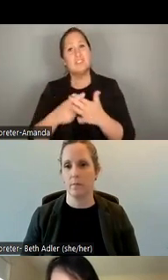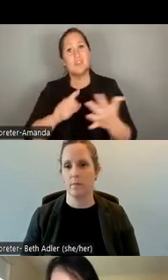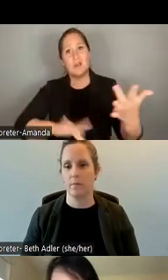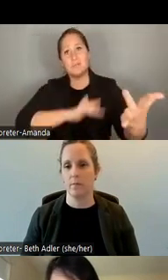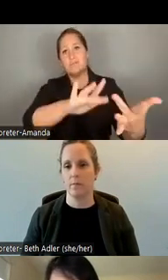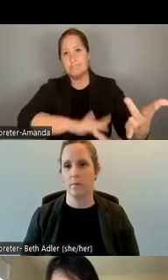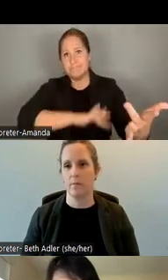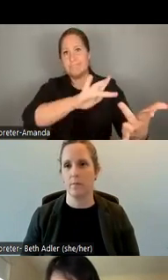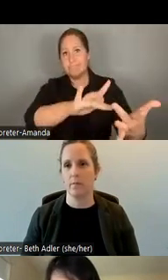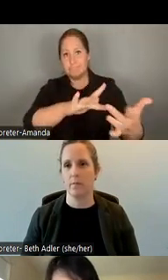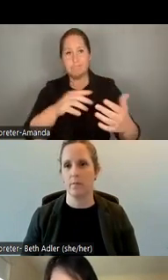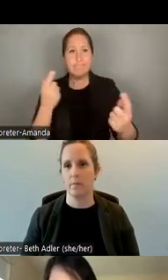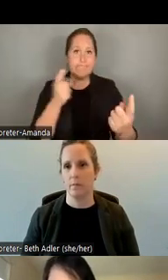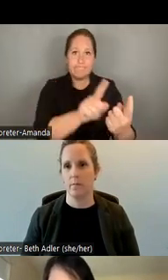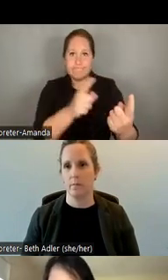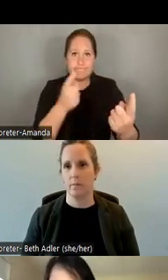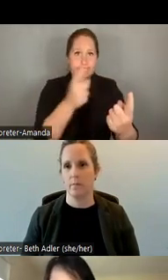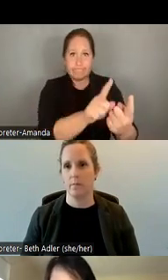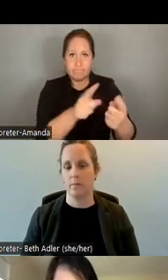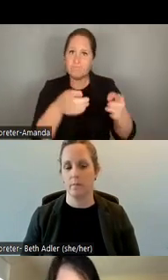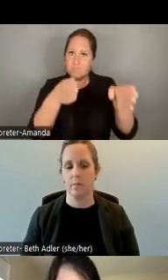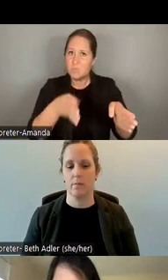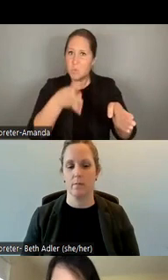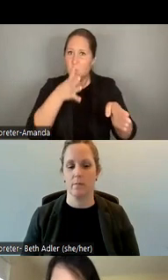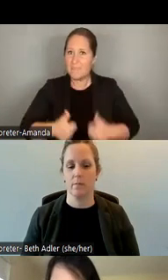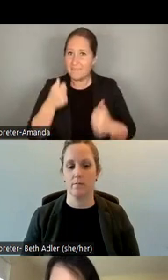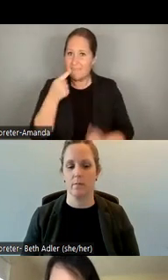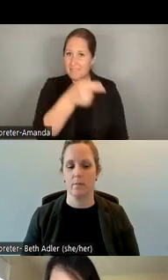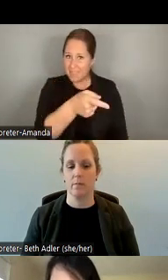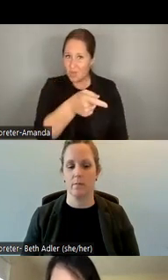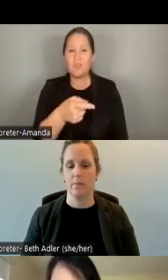who was uh living under the Zakim bridge turns out she had been living there for eight years